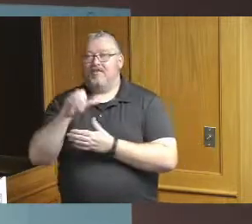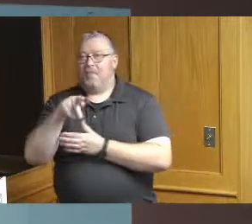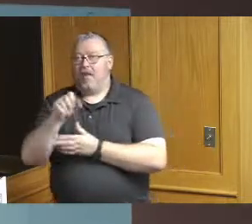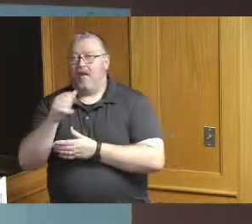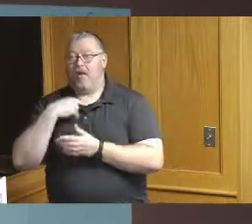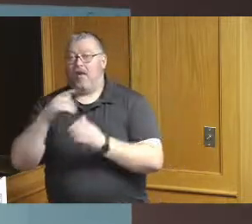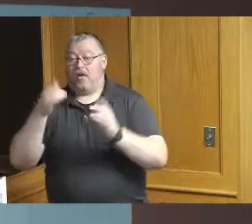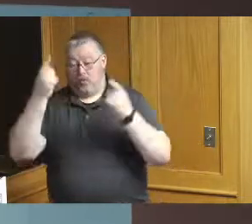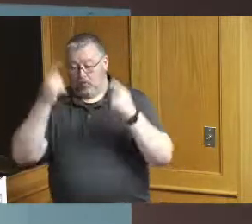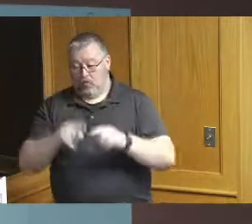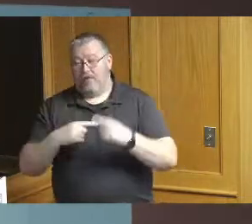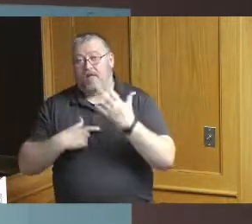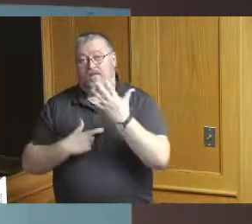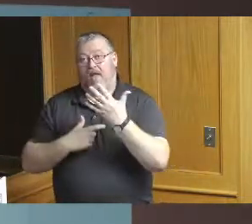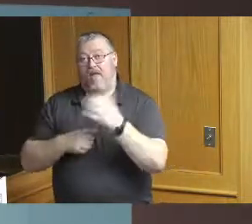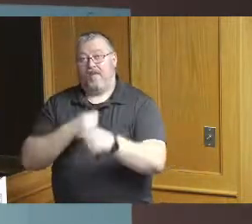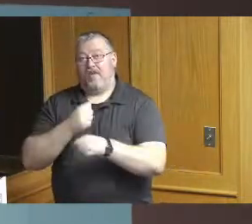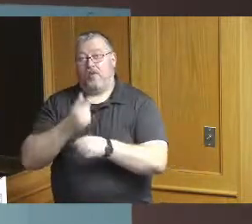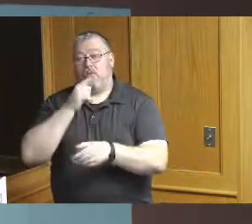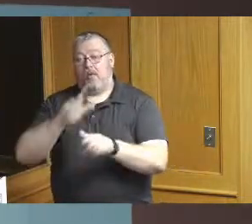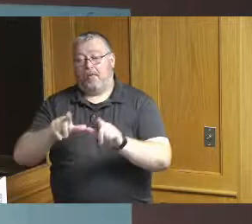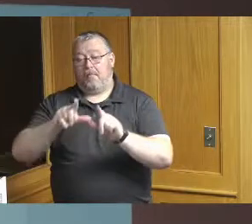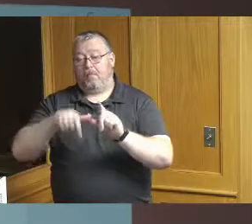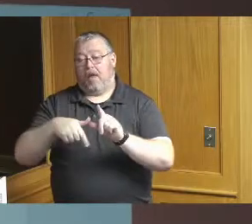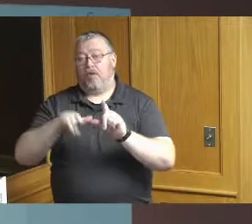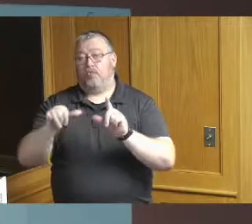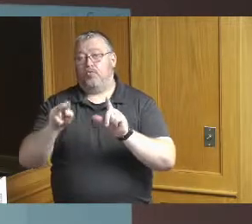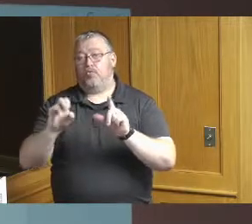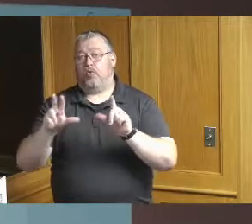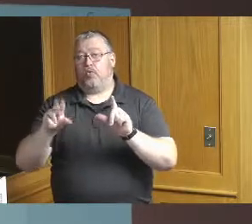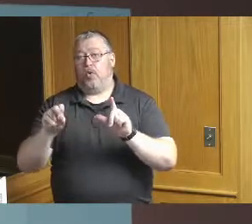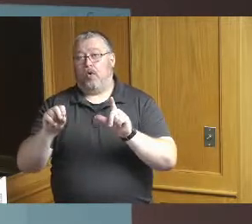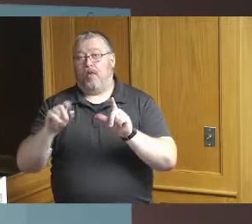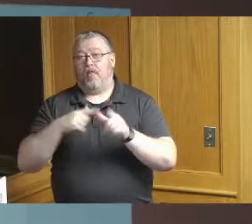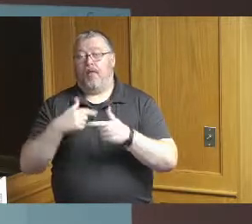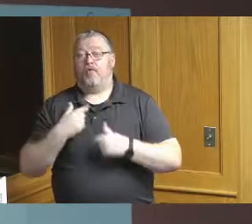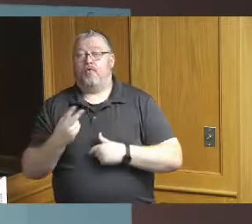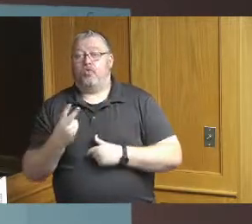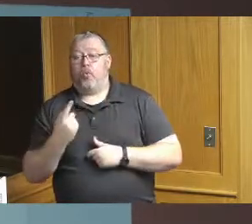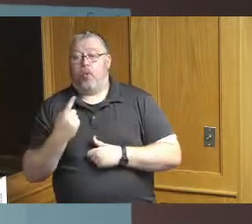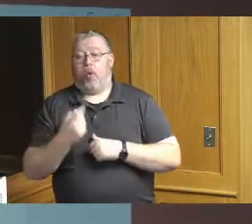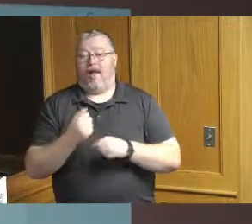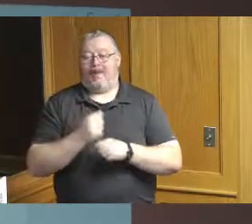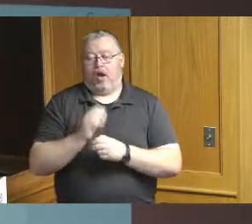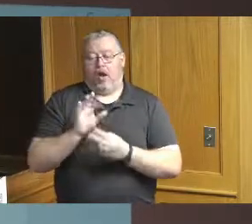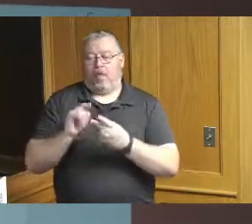years which ends on june 30th and it has two one-year options uh the contract states it and